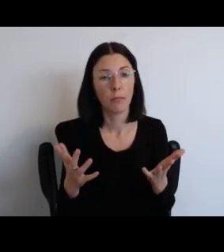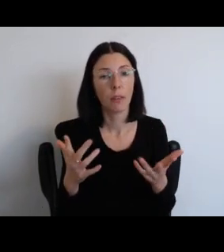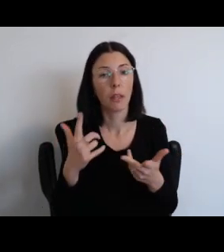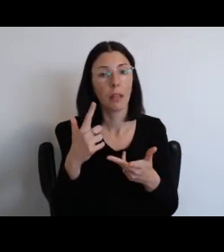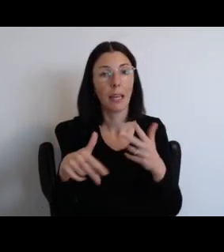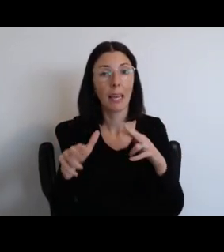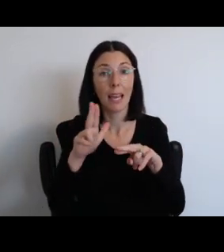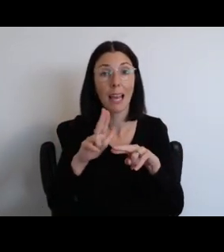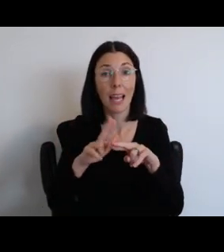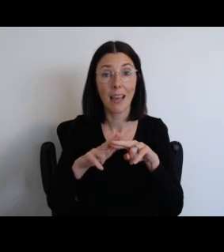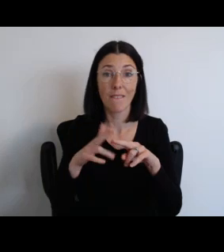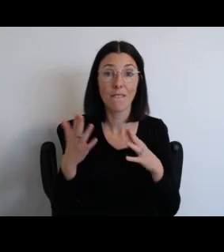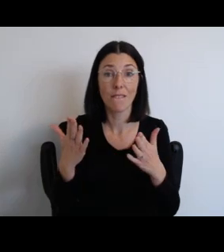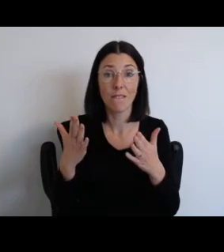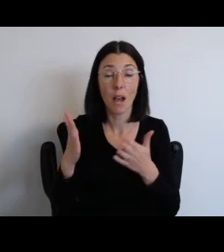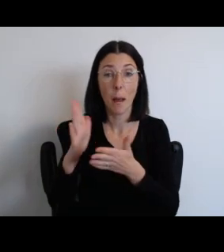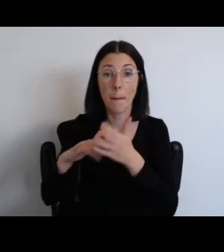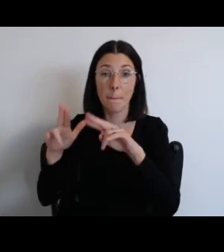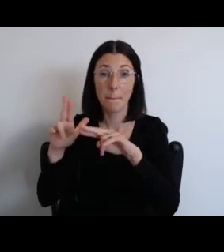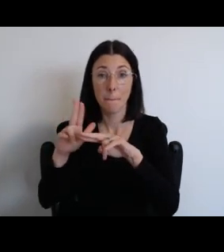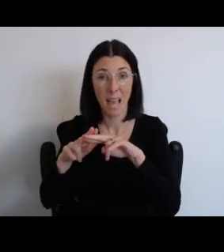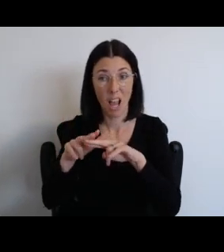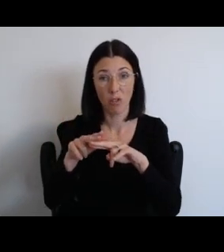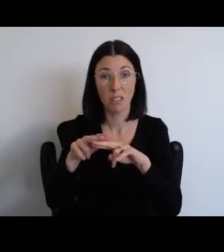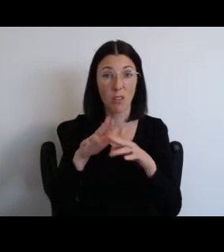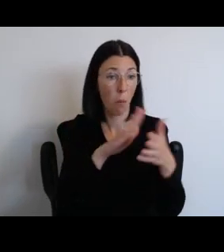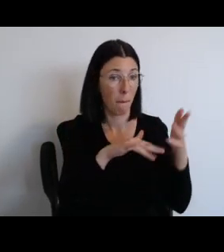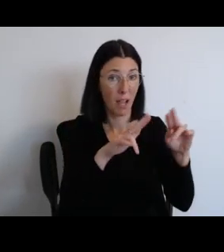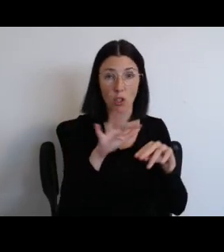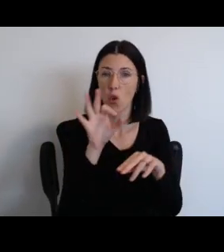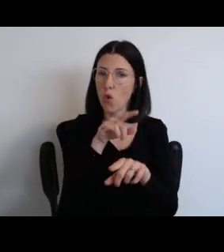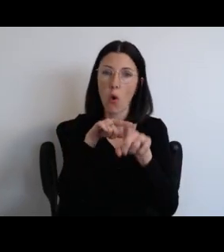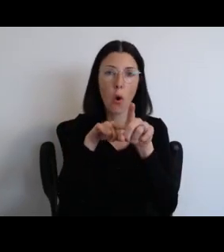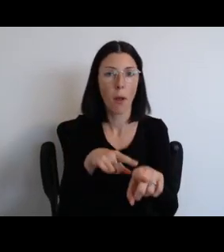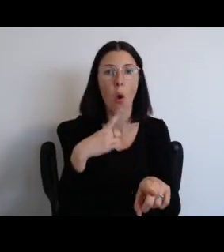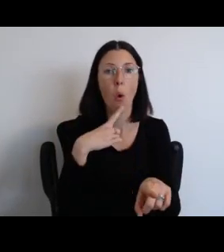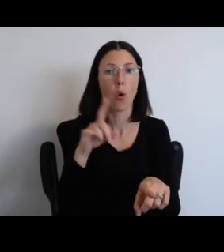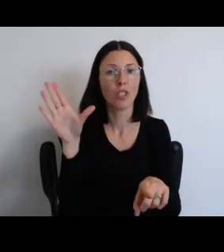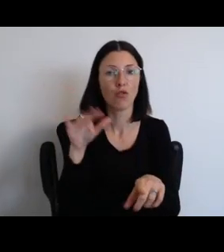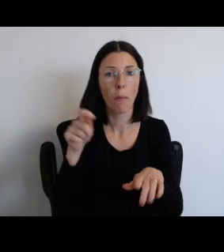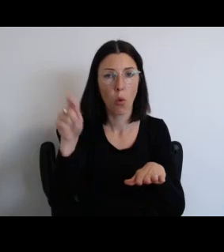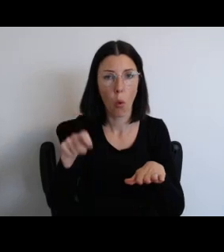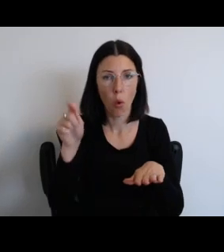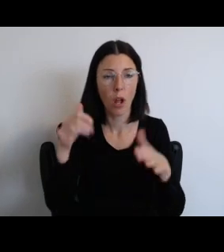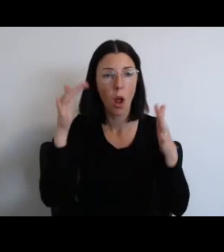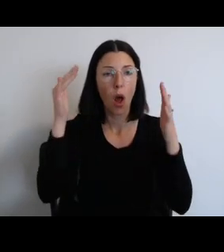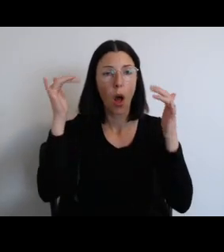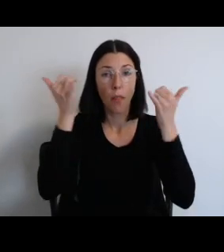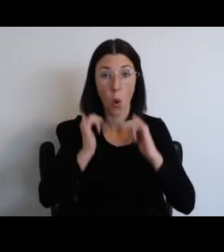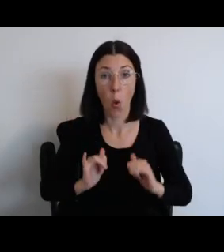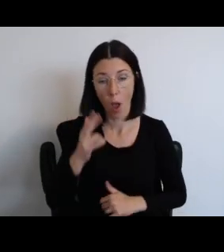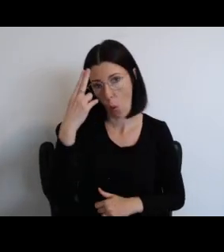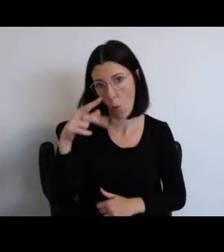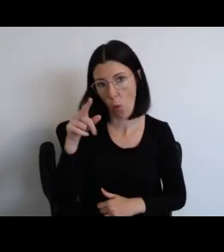with an order of the Court lawyers call that enforcement of orders and so um this um part of